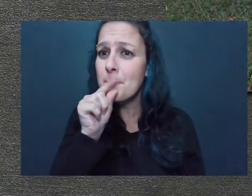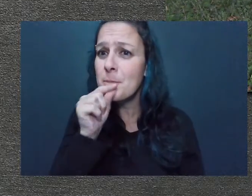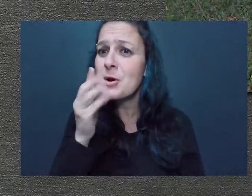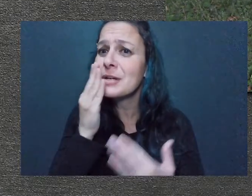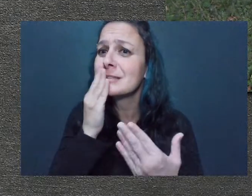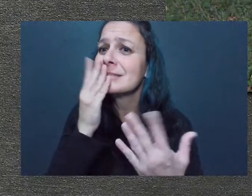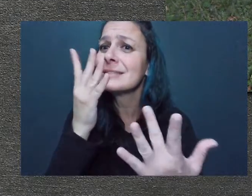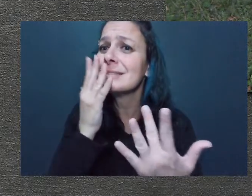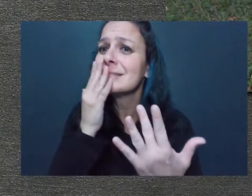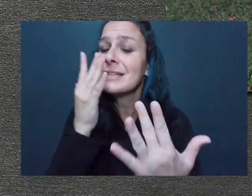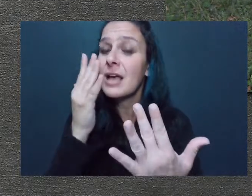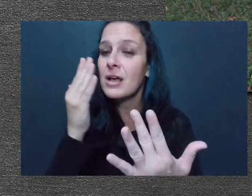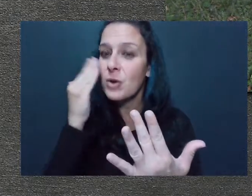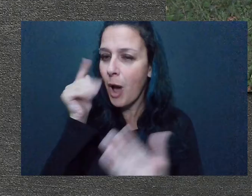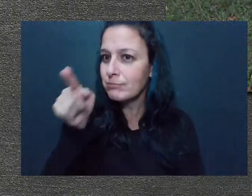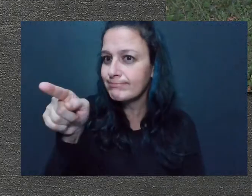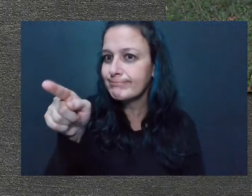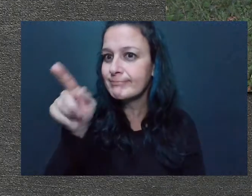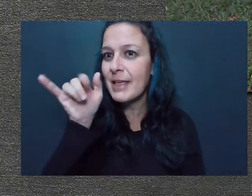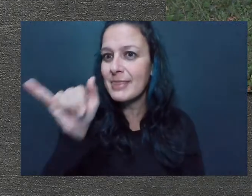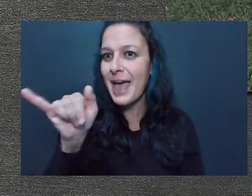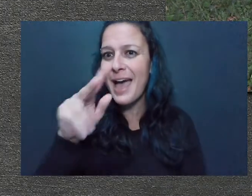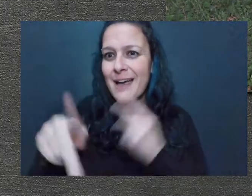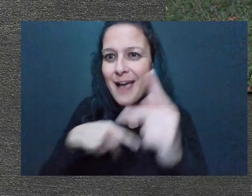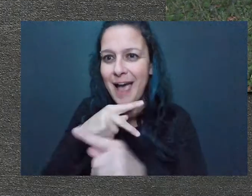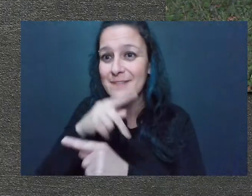and will know what bird it is,